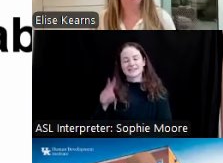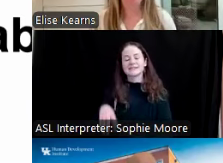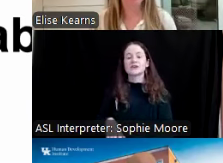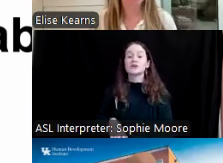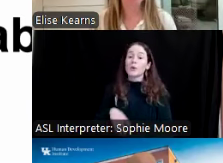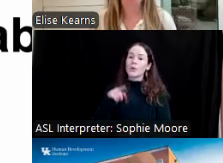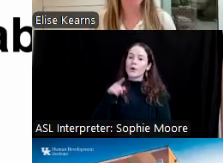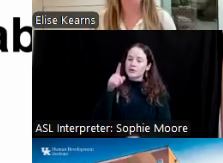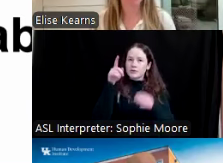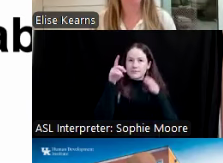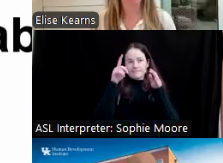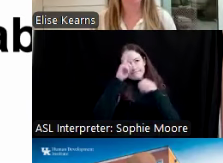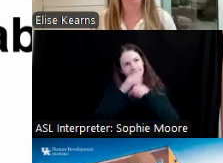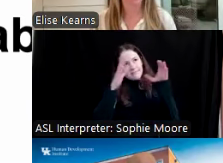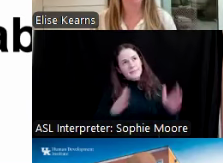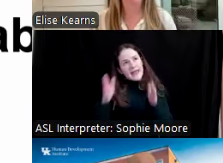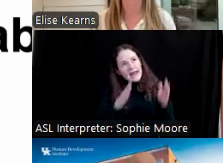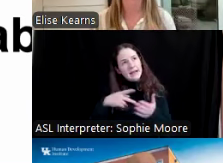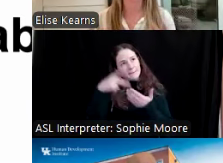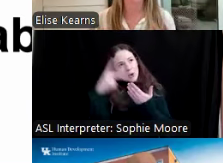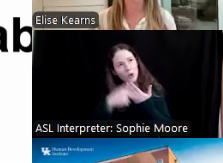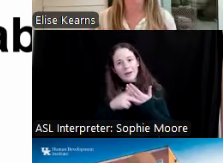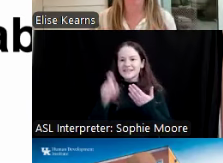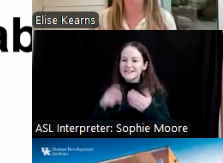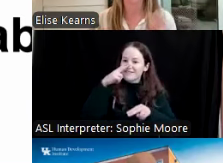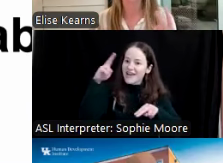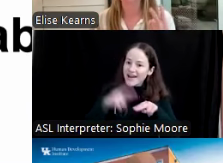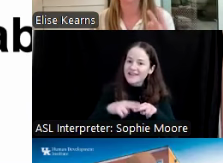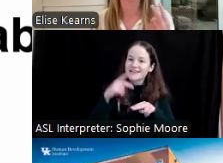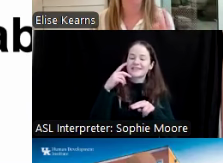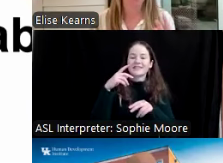include friends for children and adolescence as best you can. I think those would be and family. I would say